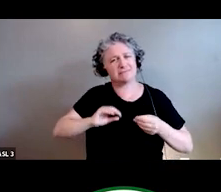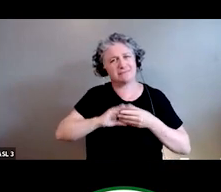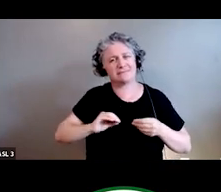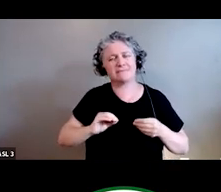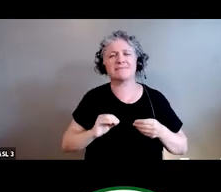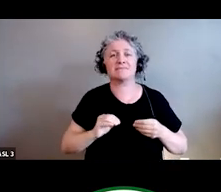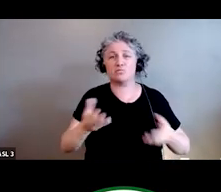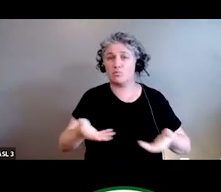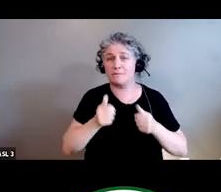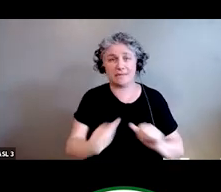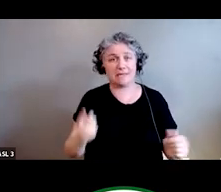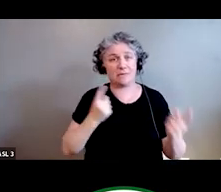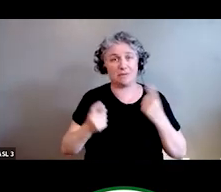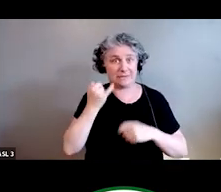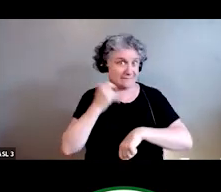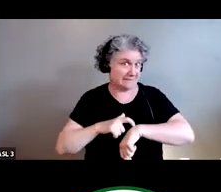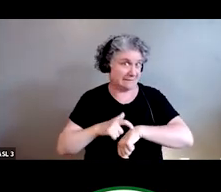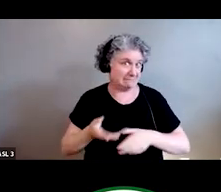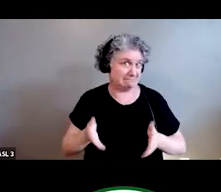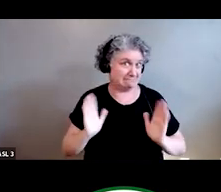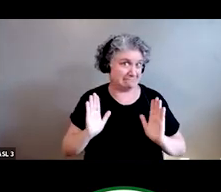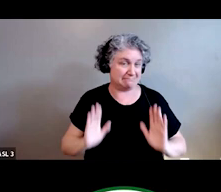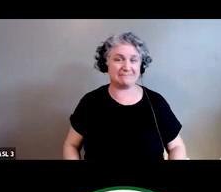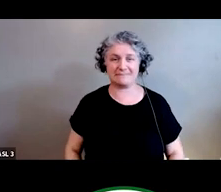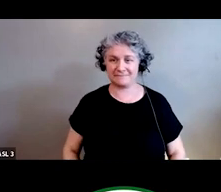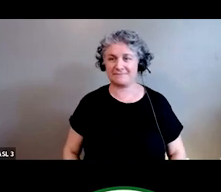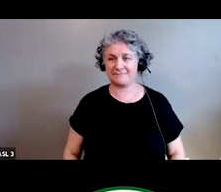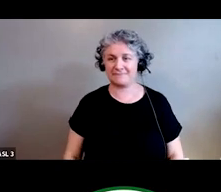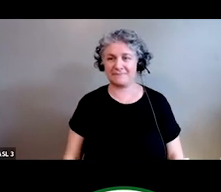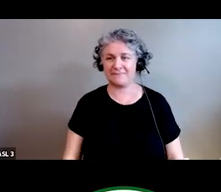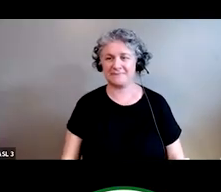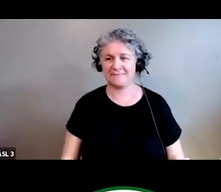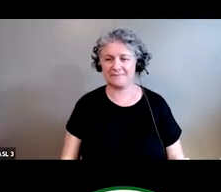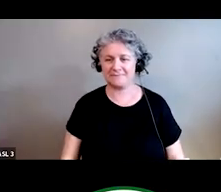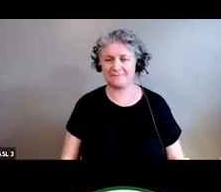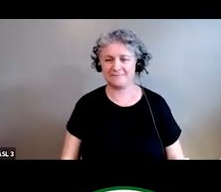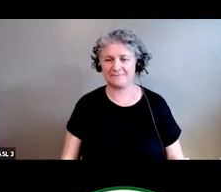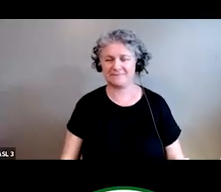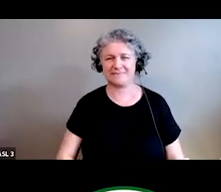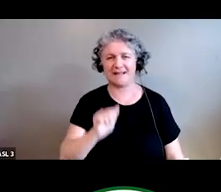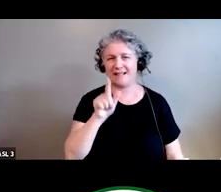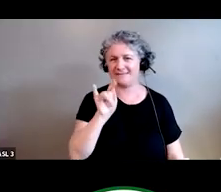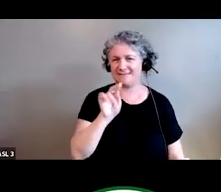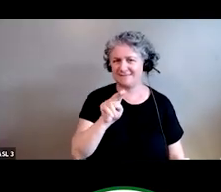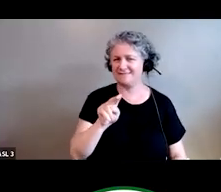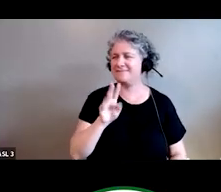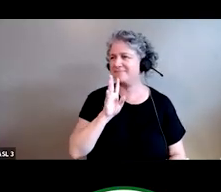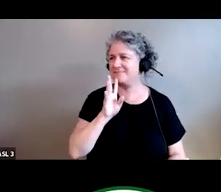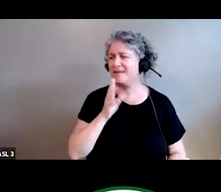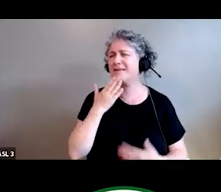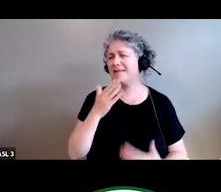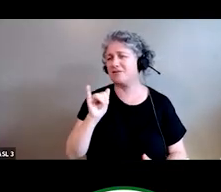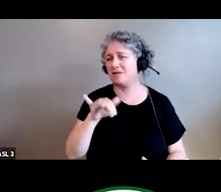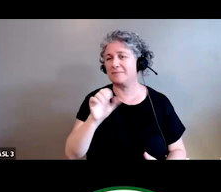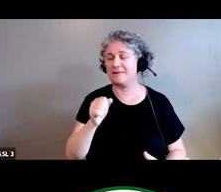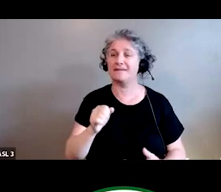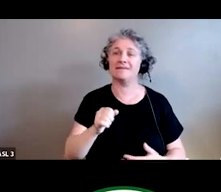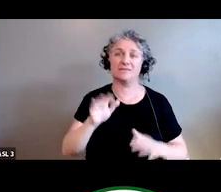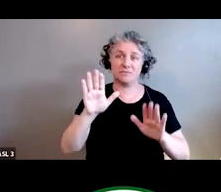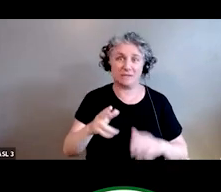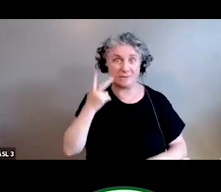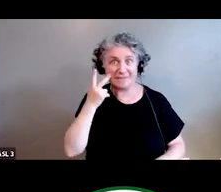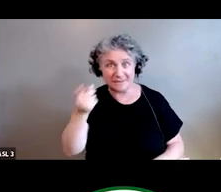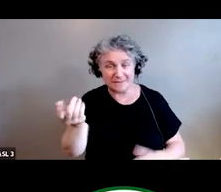Thank you, Jamie. It's great to see you and hear from you again. That video you shared